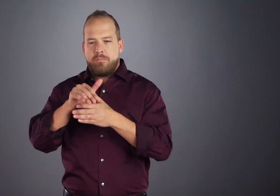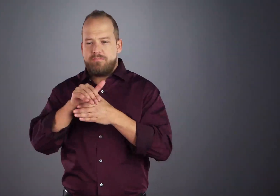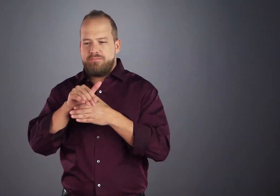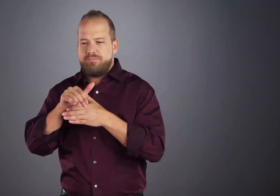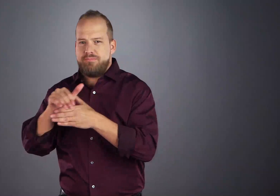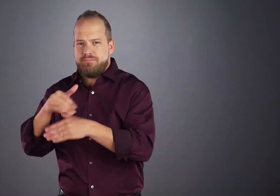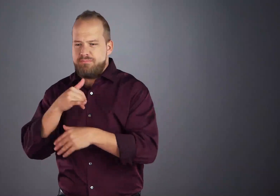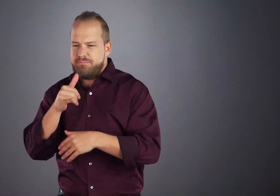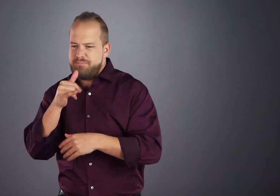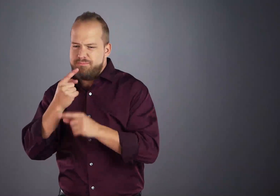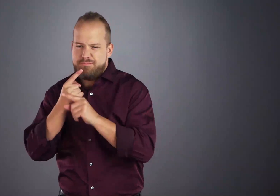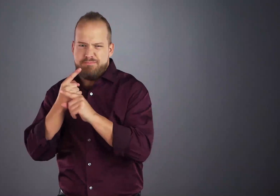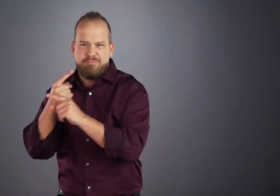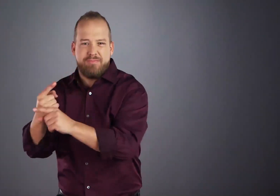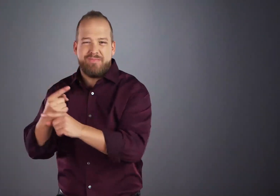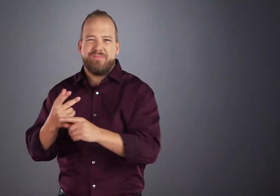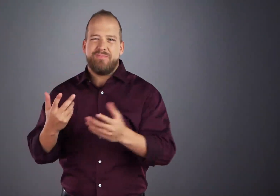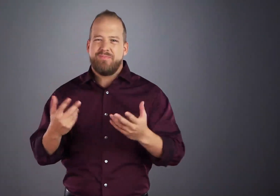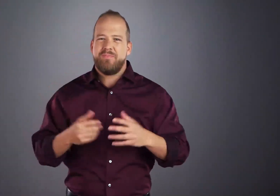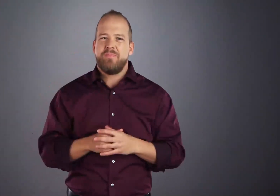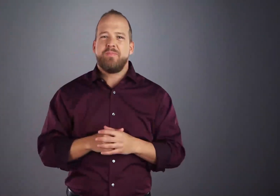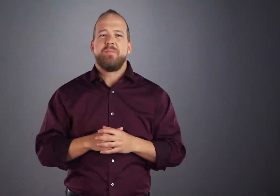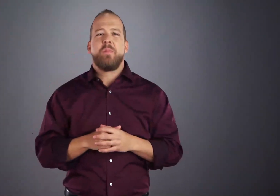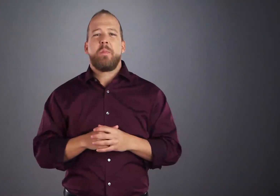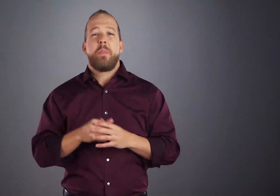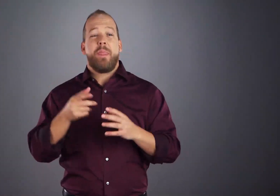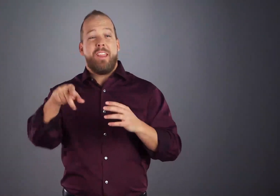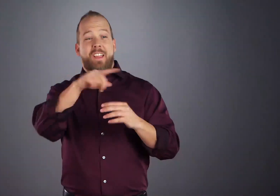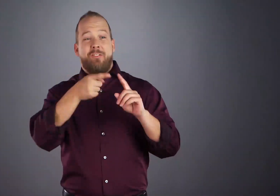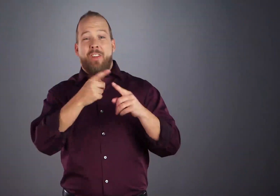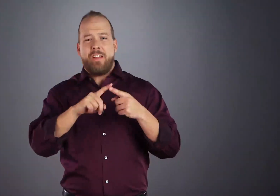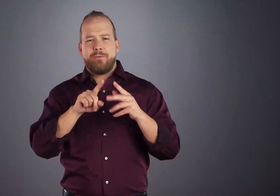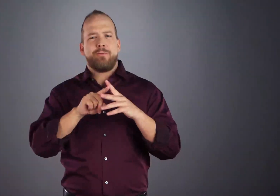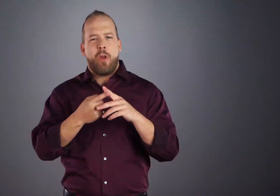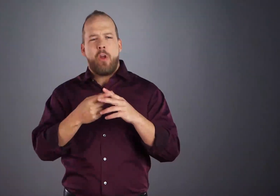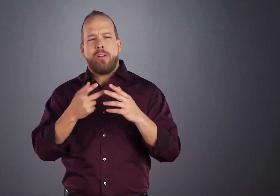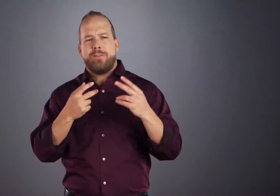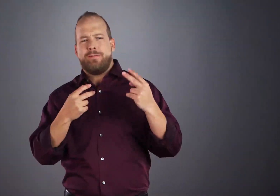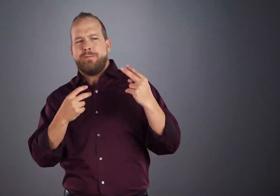The remonstrances of my friends terminated in a row and I became a lone wolf.